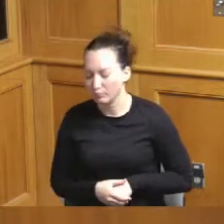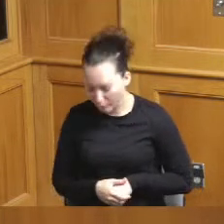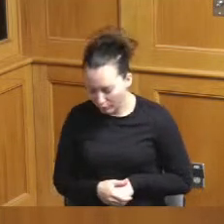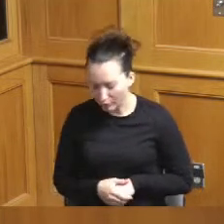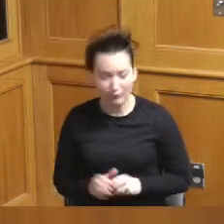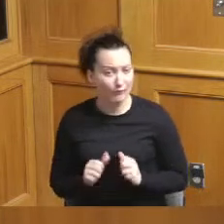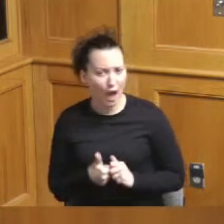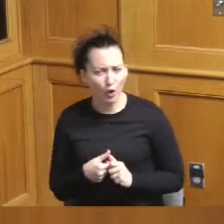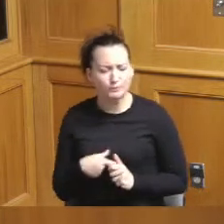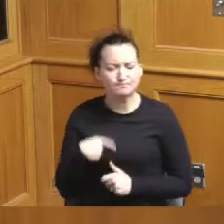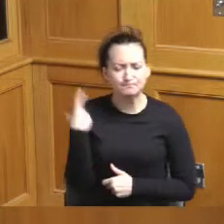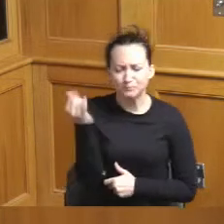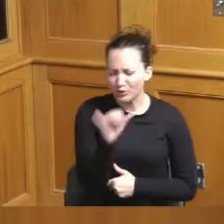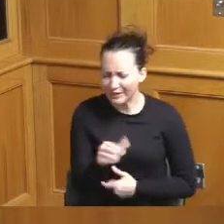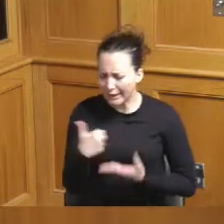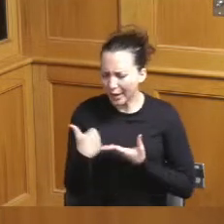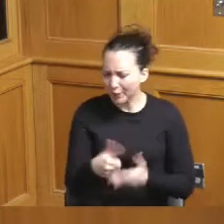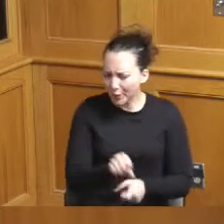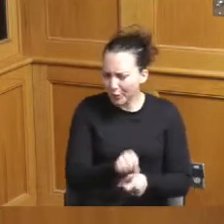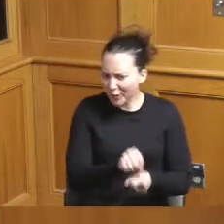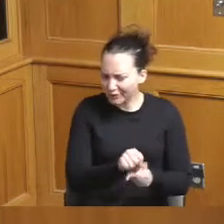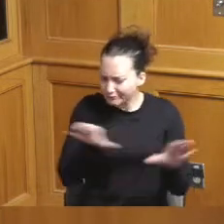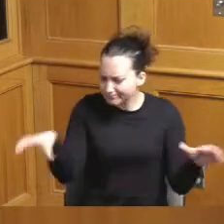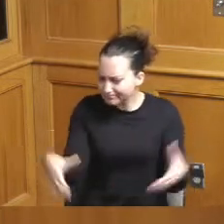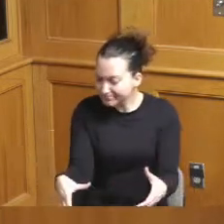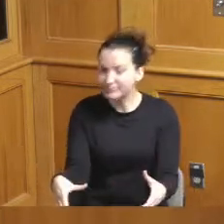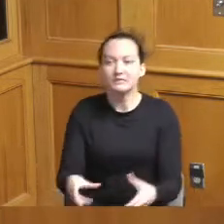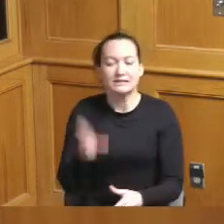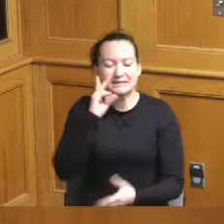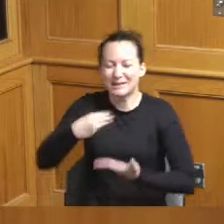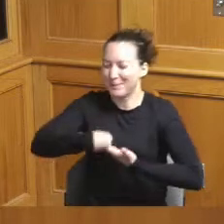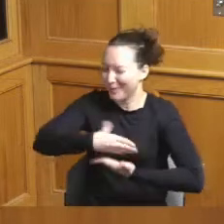how that might be able to help our Workforce as well got to look at the budget got to look at the